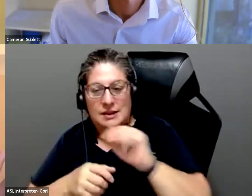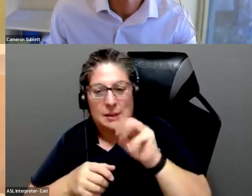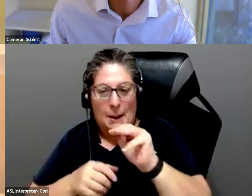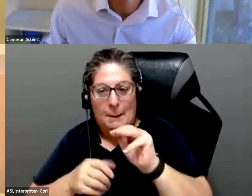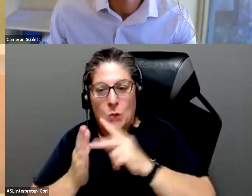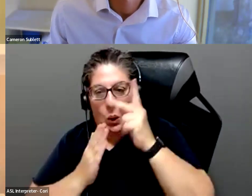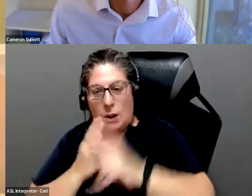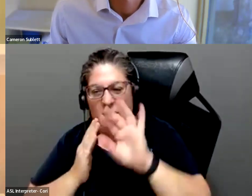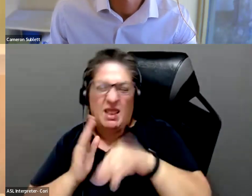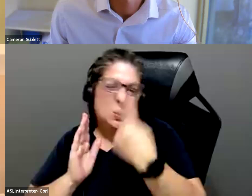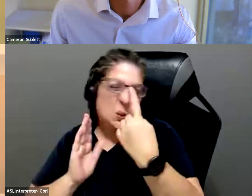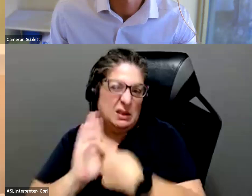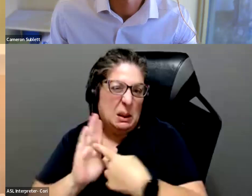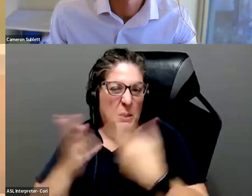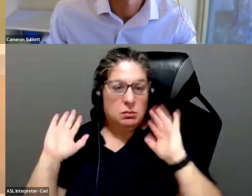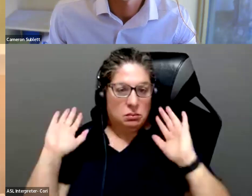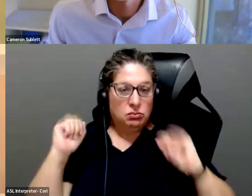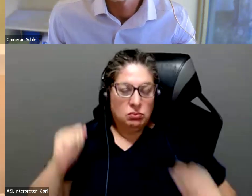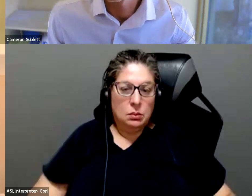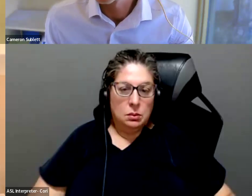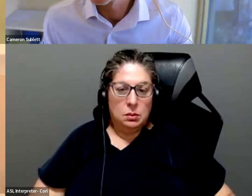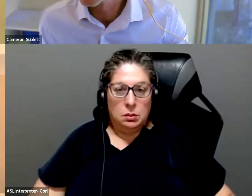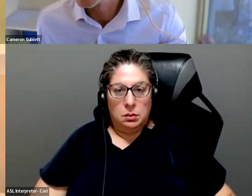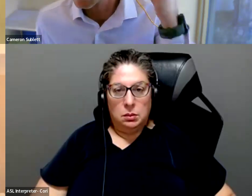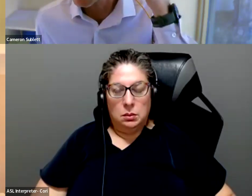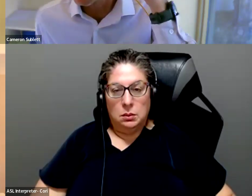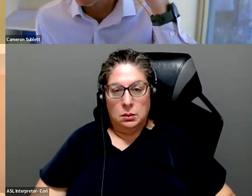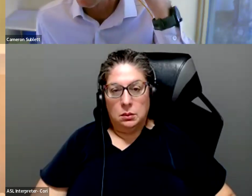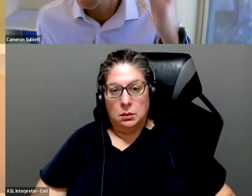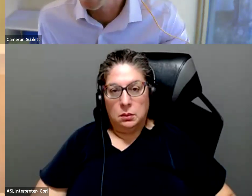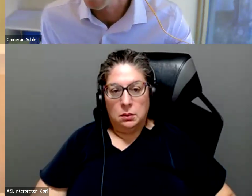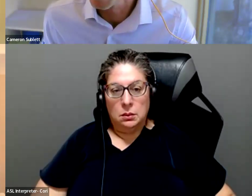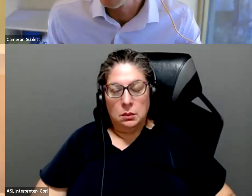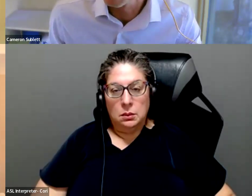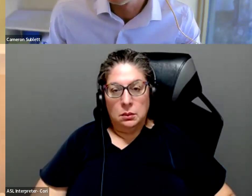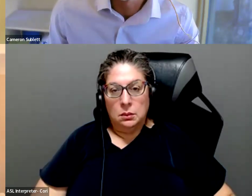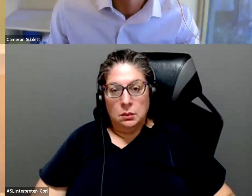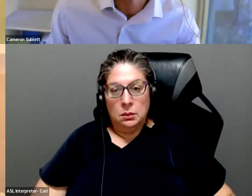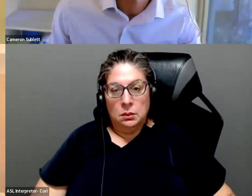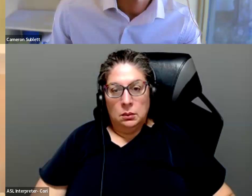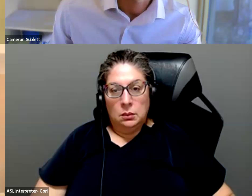That is just one example.